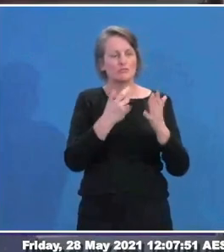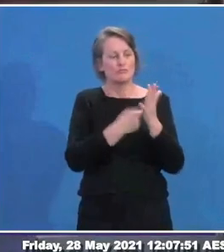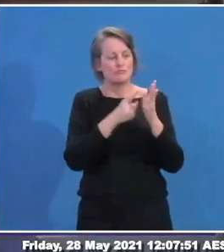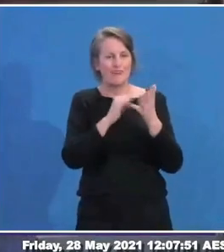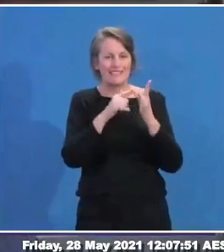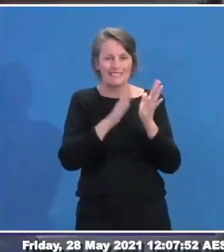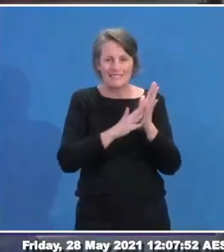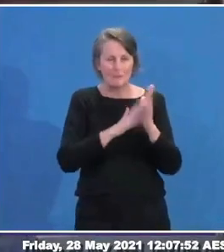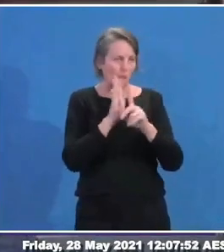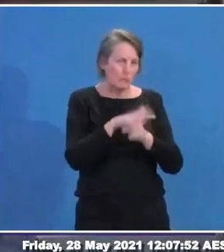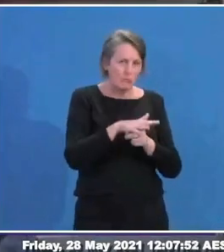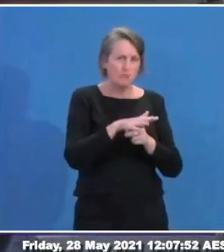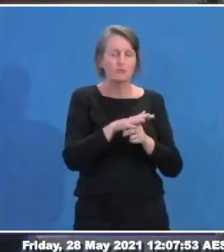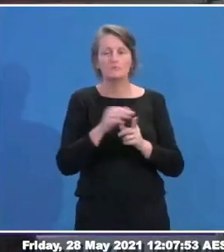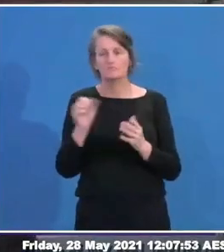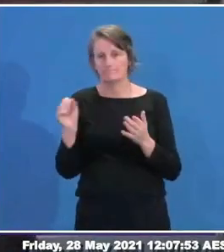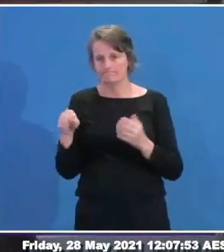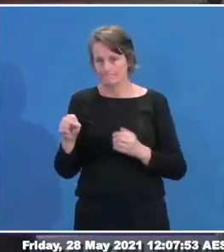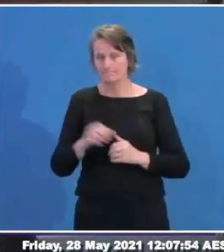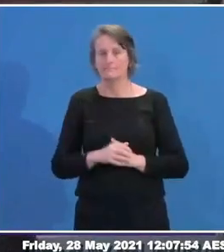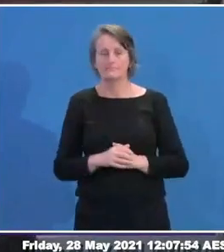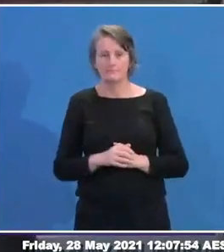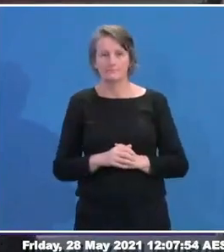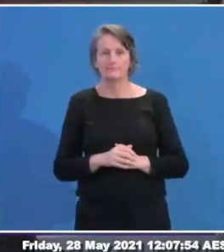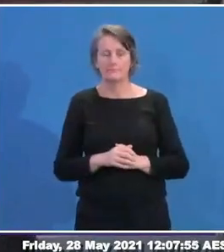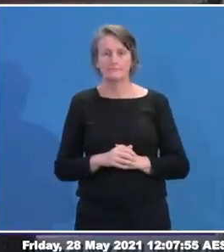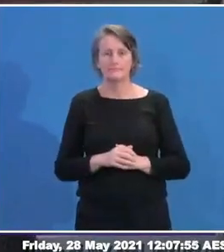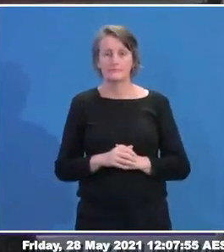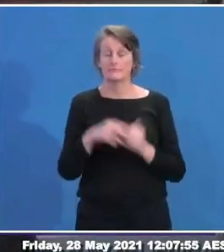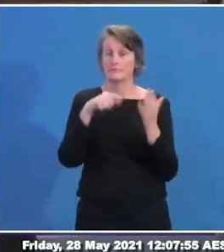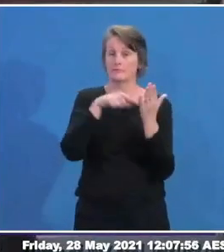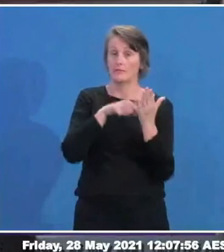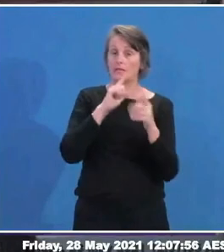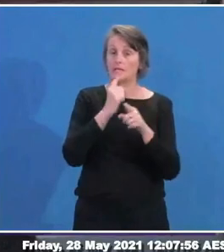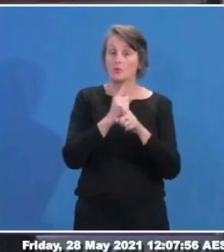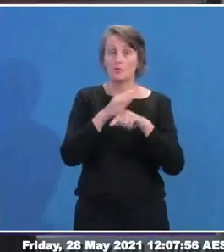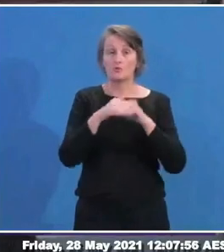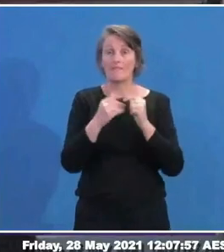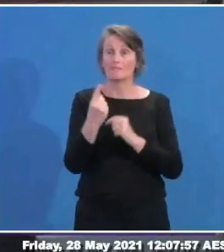And where it says there it refers to the independent investigation,